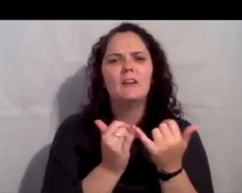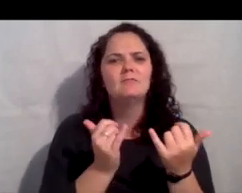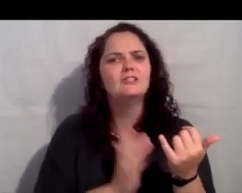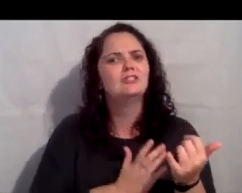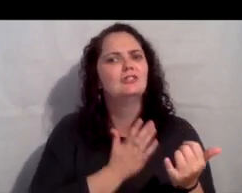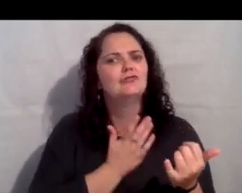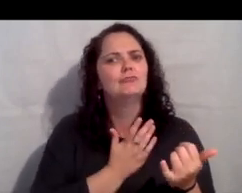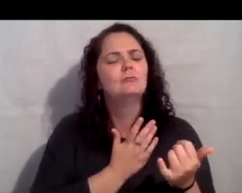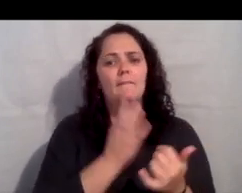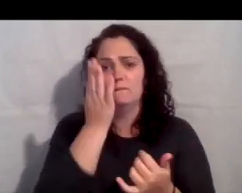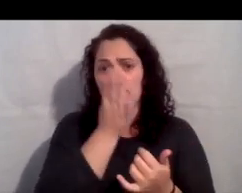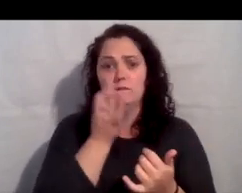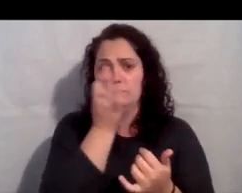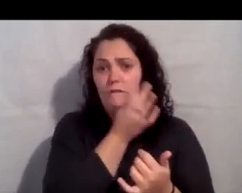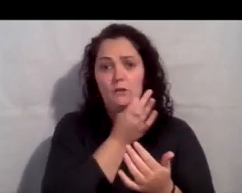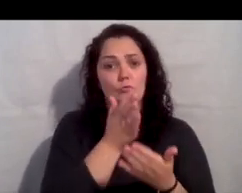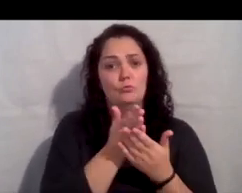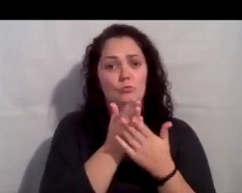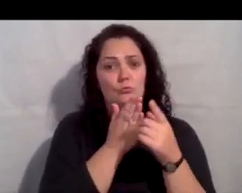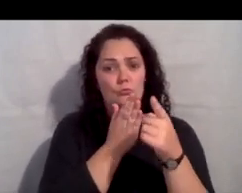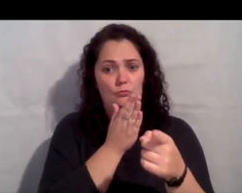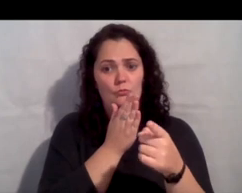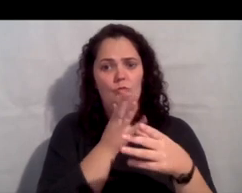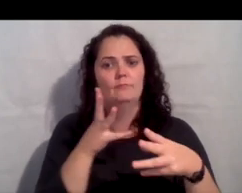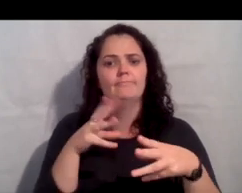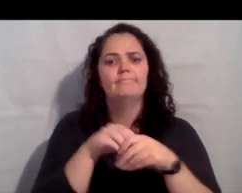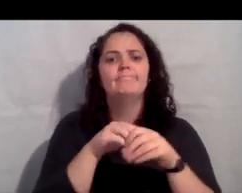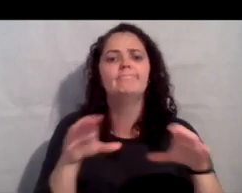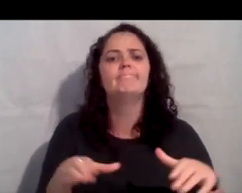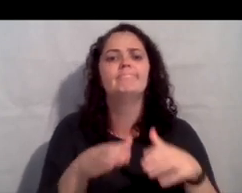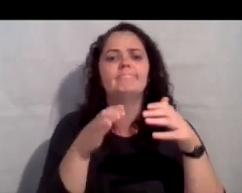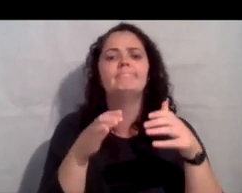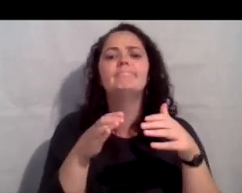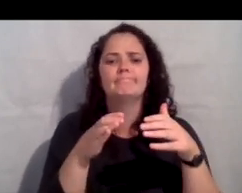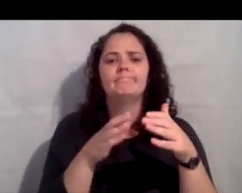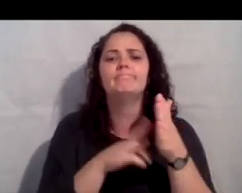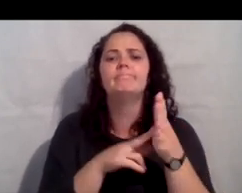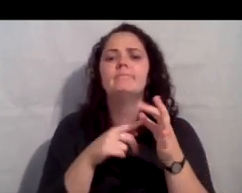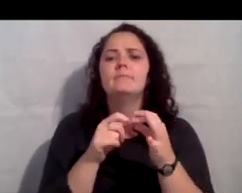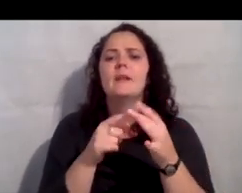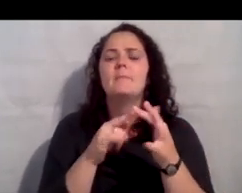a French artist, one of the founding members of a group called Les Nabis, the prophets at the end of the 19th, beginning of the